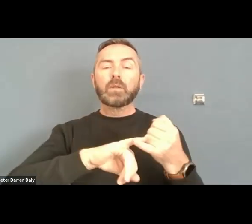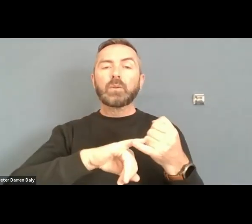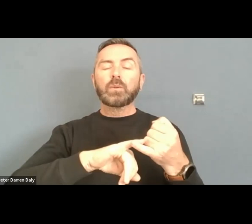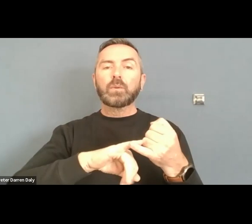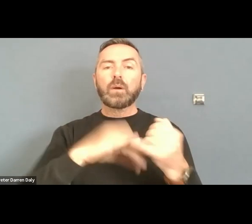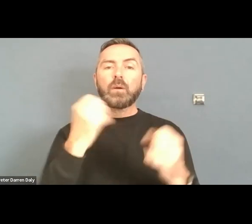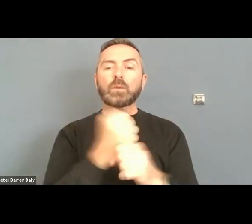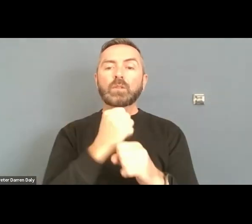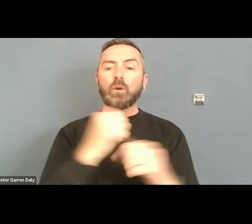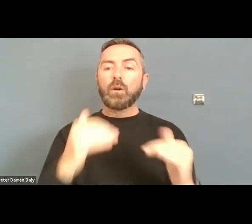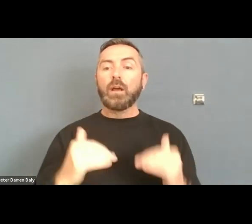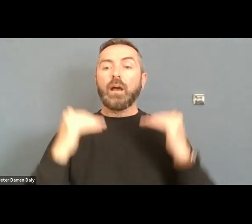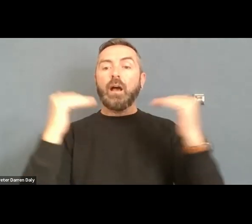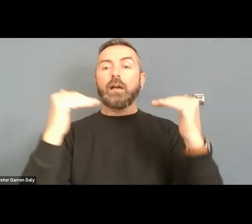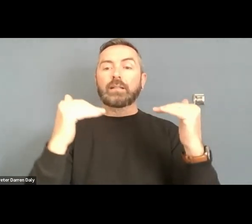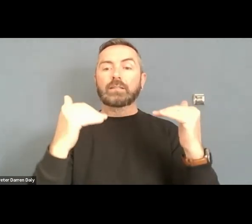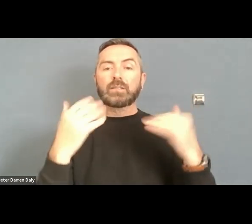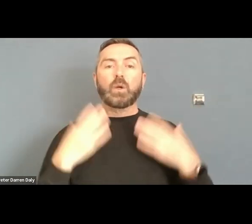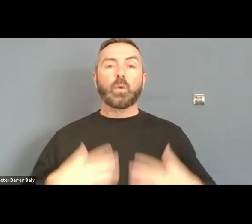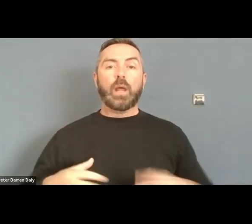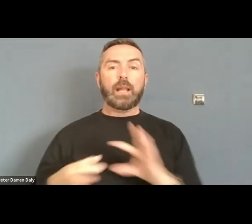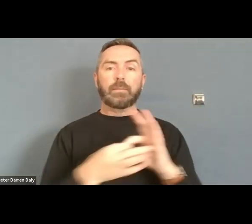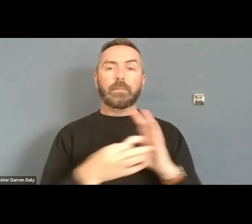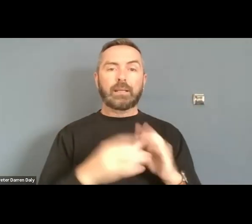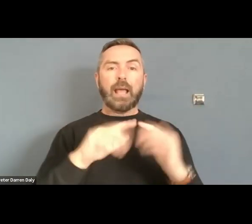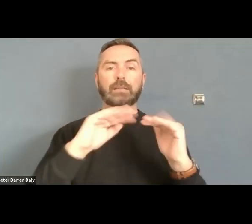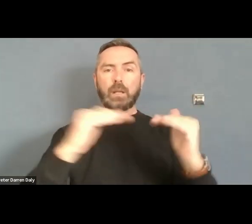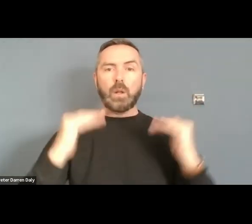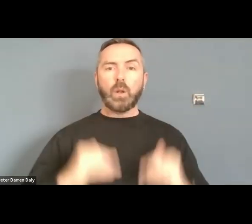scoring the highest well-being scores and those scoring the lowest well-being scores.